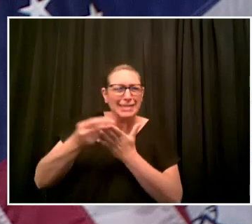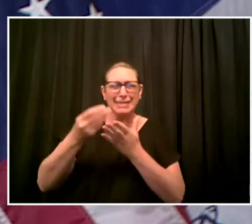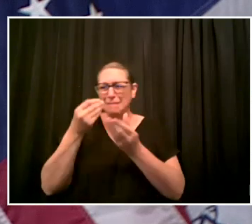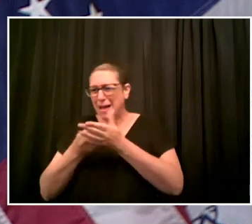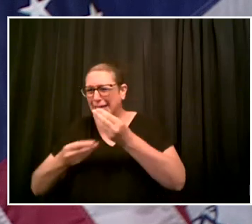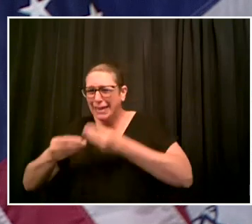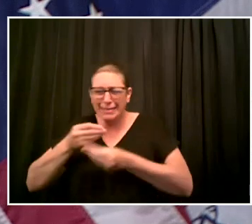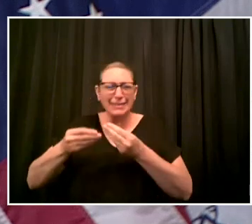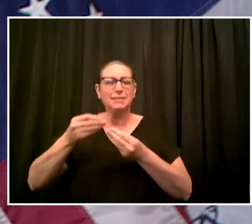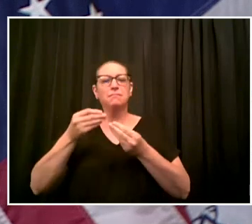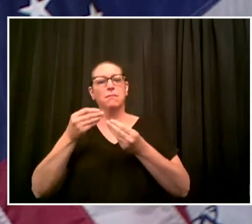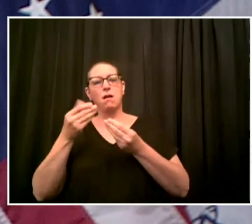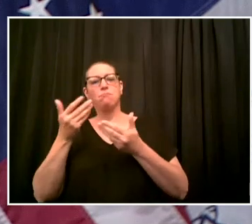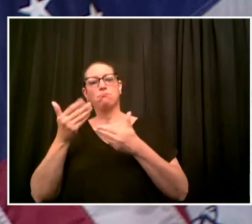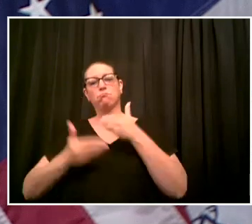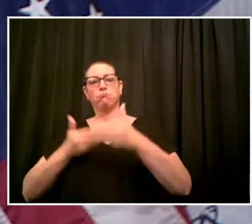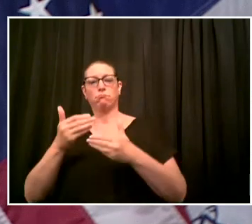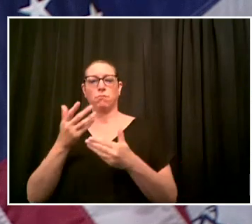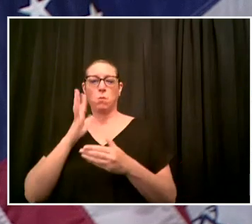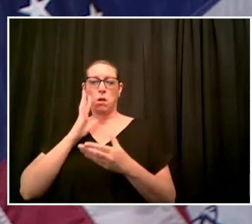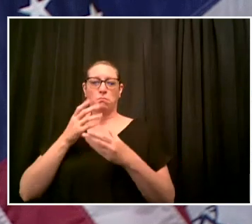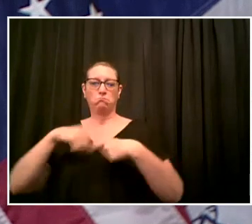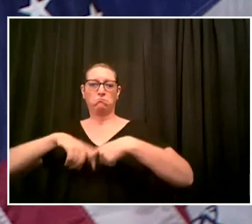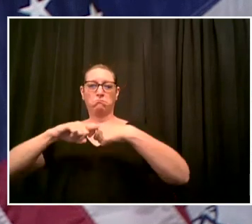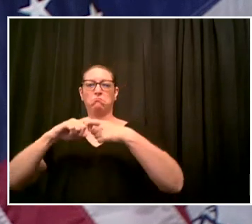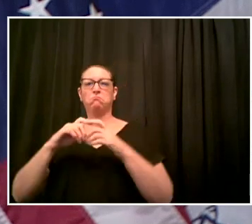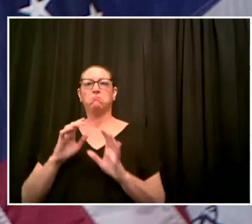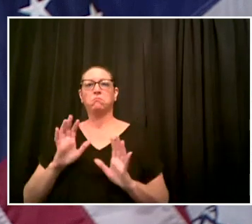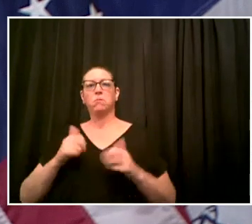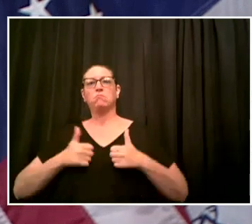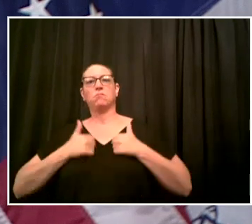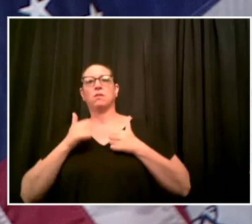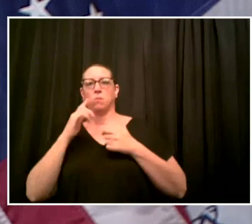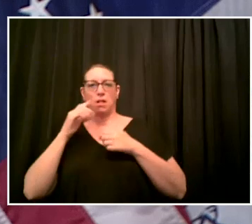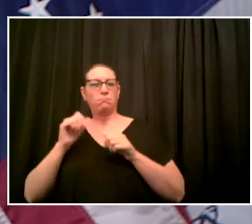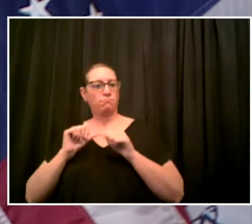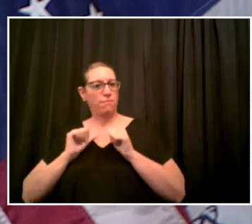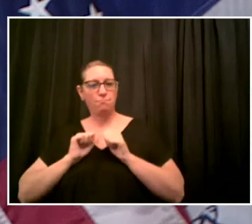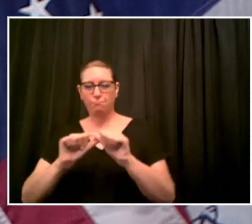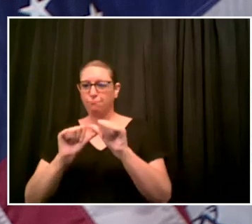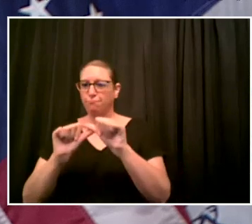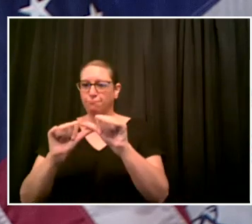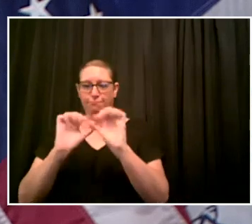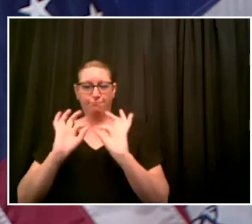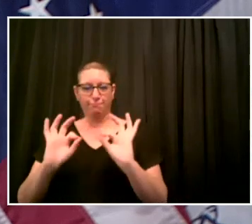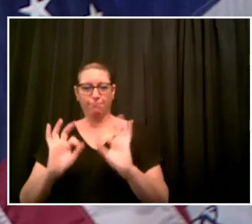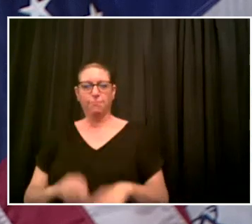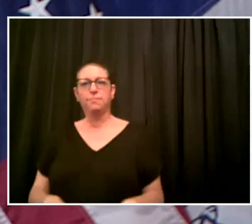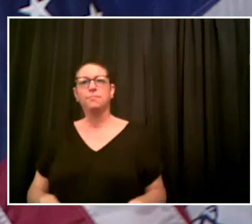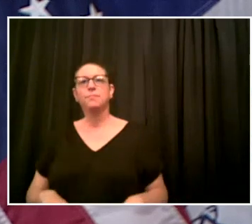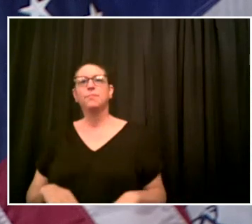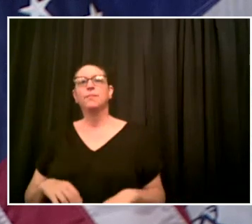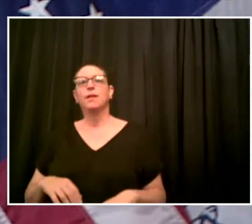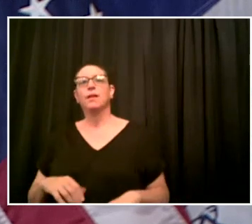RISKS. THEY POURED THEIR HEARTS AND DREAMS AND THROUGH RECESSION, FORM AND THE EMERGENCE OF A DIGITAL